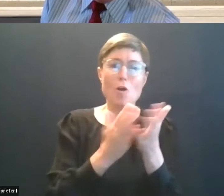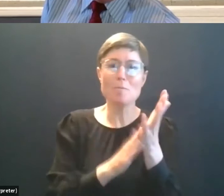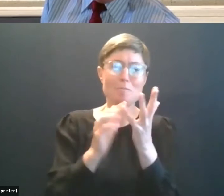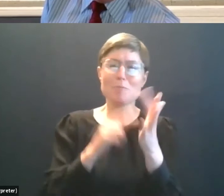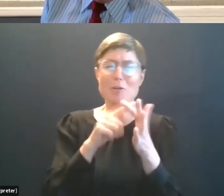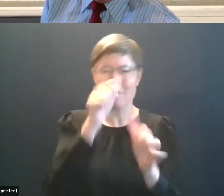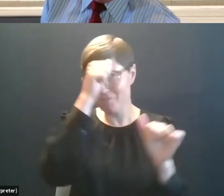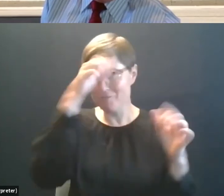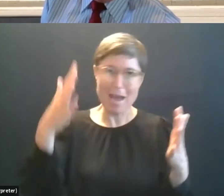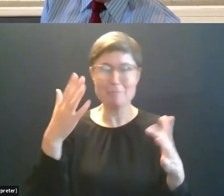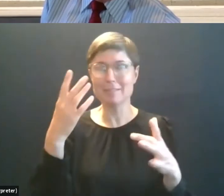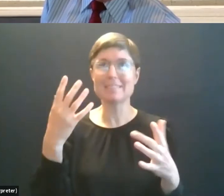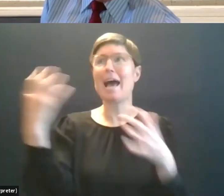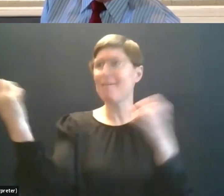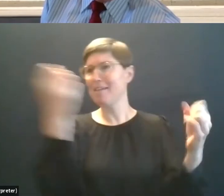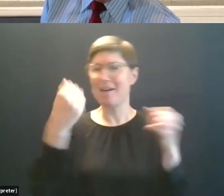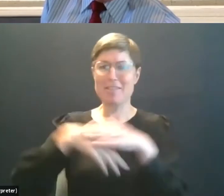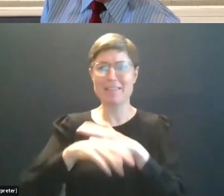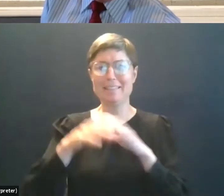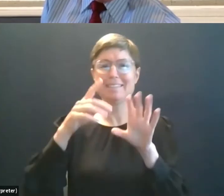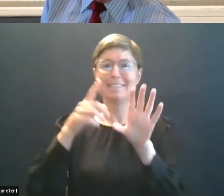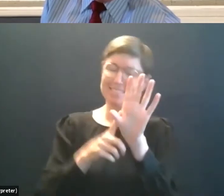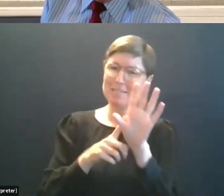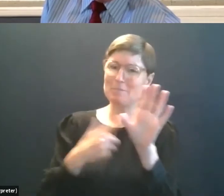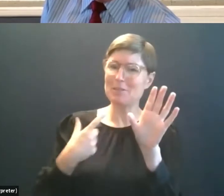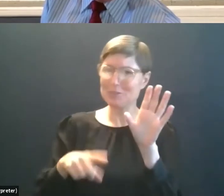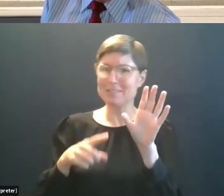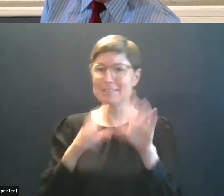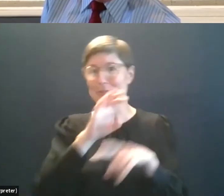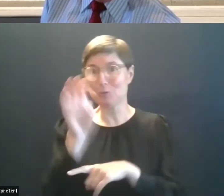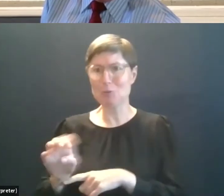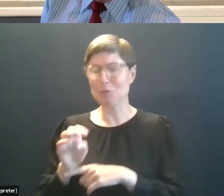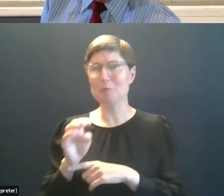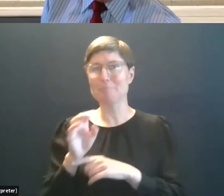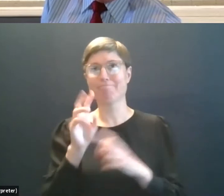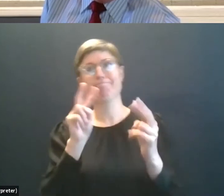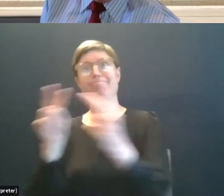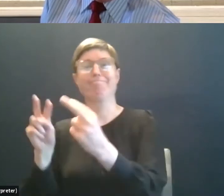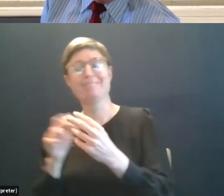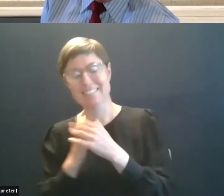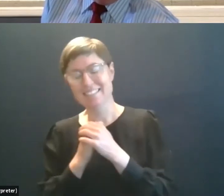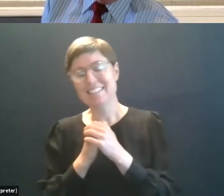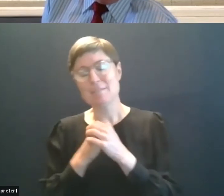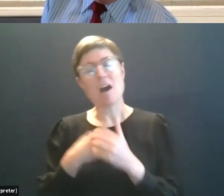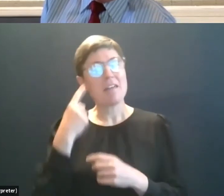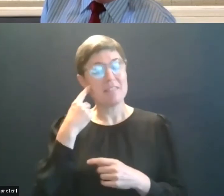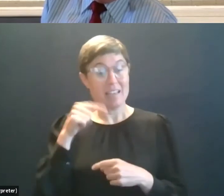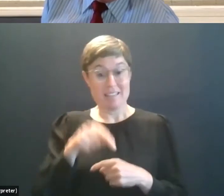they do the updating. I do think that 2020 is one of the dividing lines so as we talk